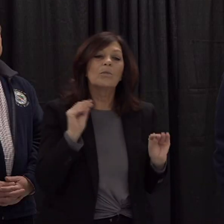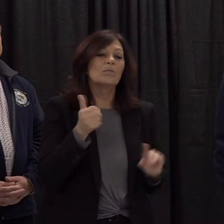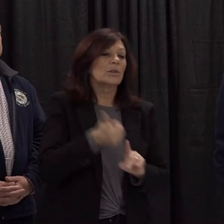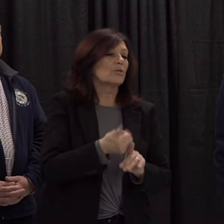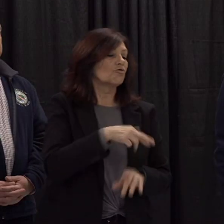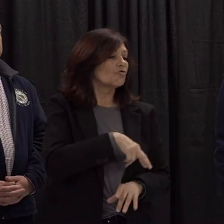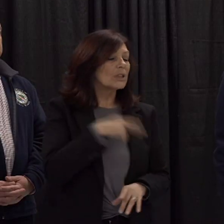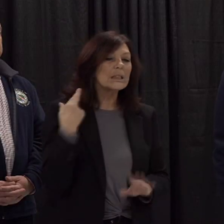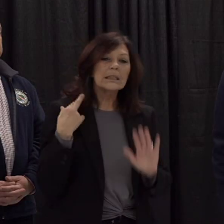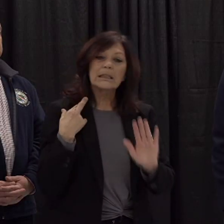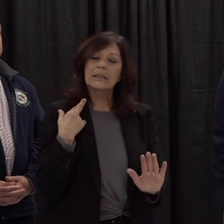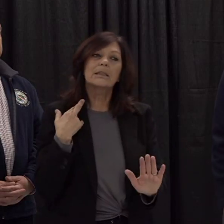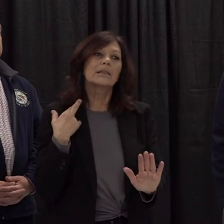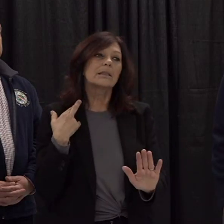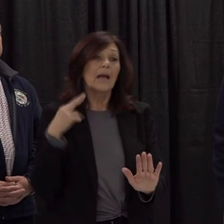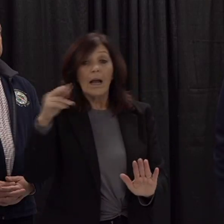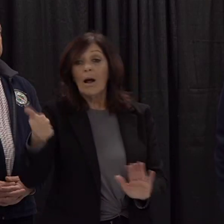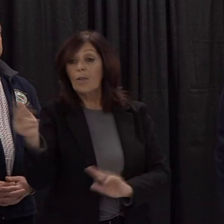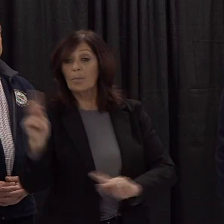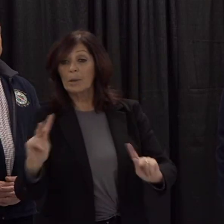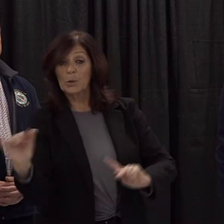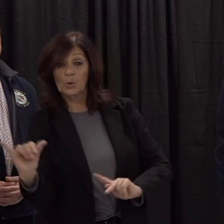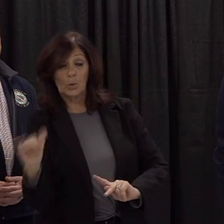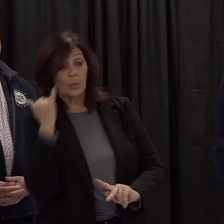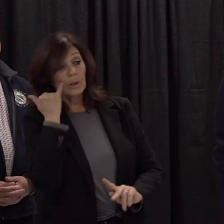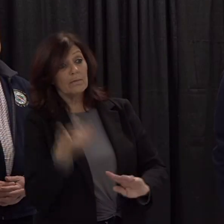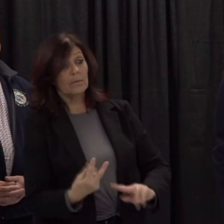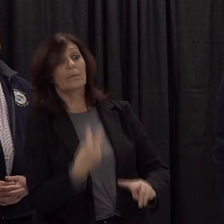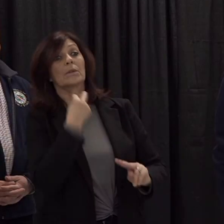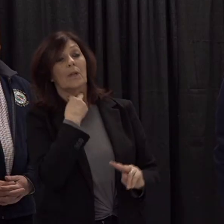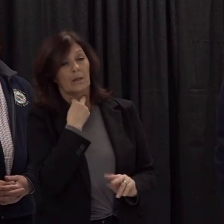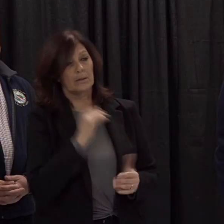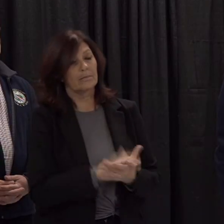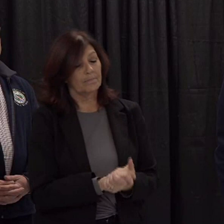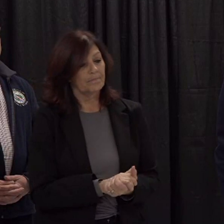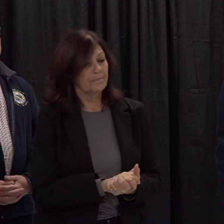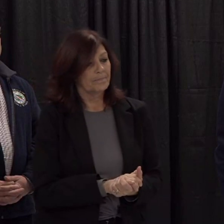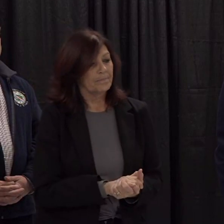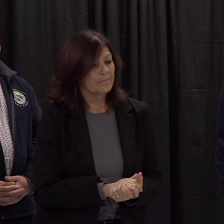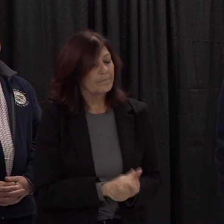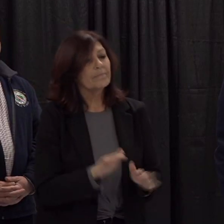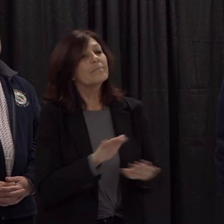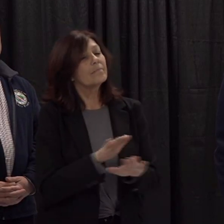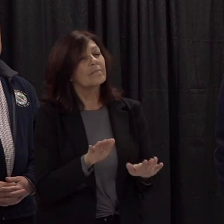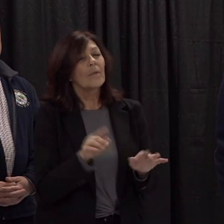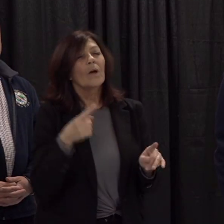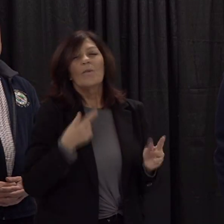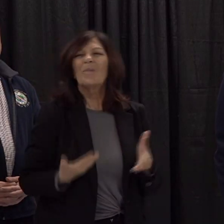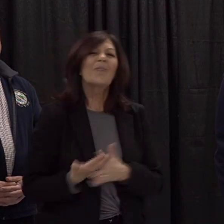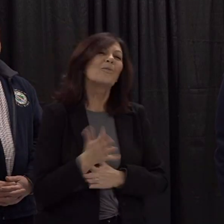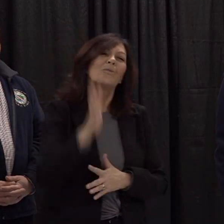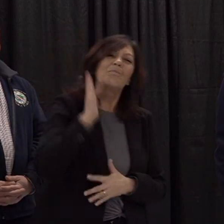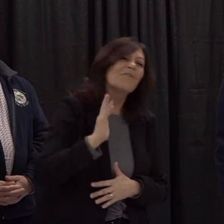And then you're putting other people at risk. If you get stuck who have to rescue you. This is, we've been through this before.